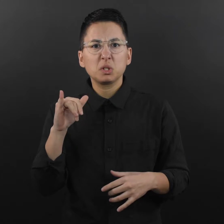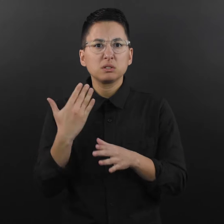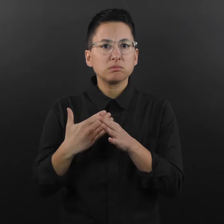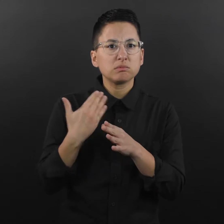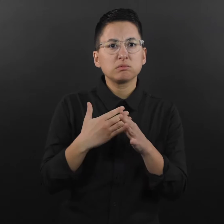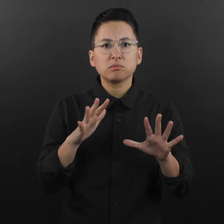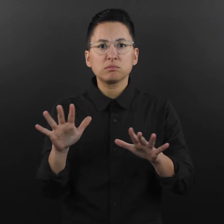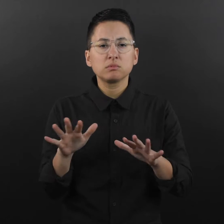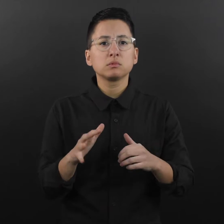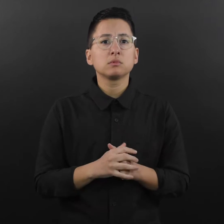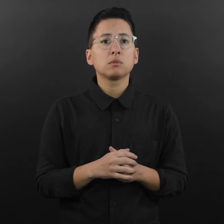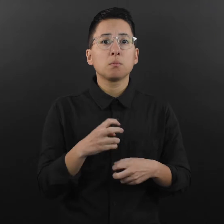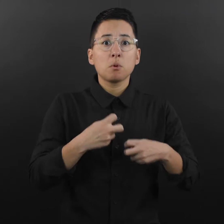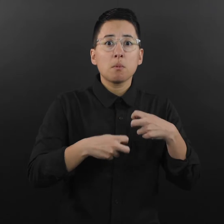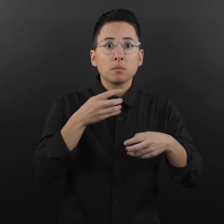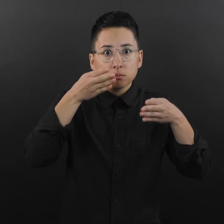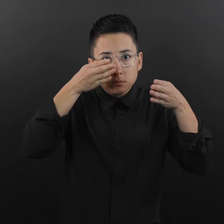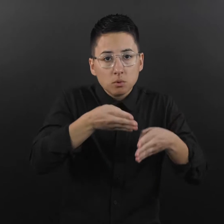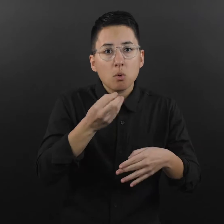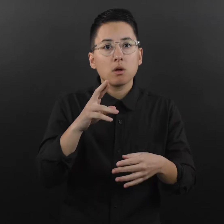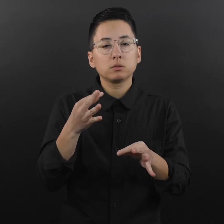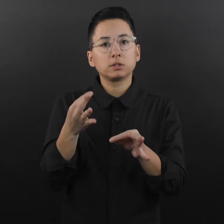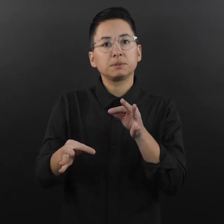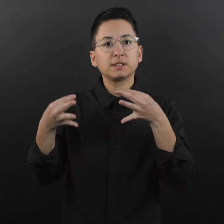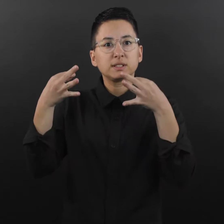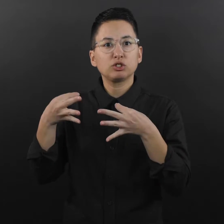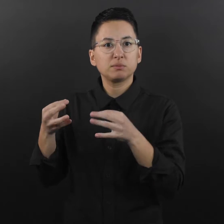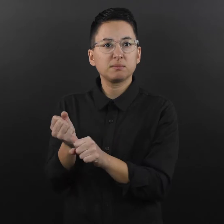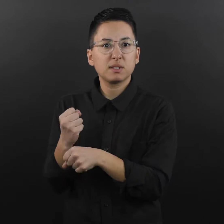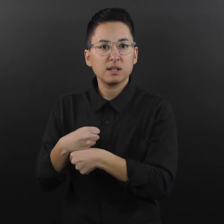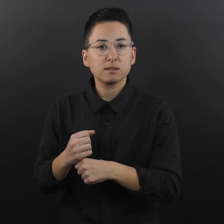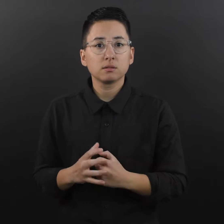• Feeling moody or irritable • Problems concentrating